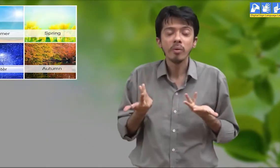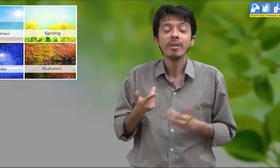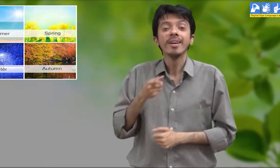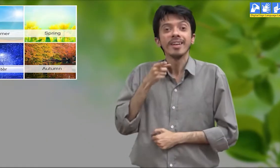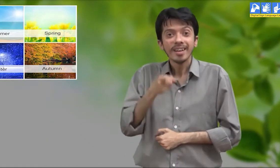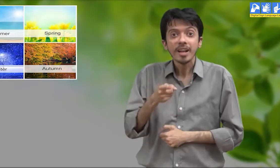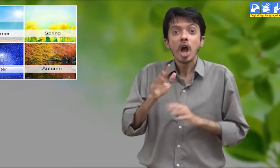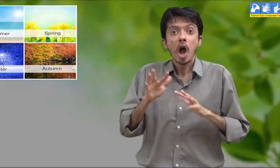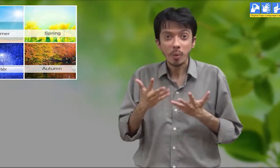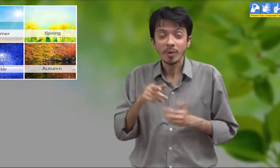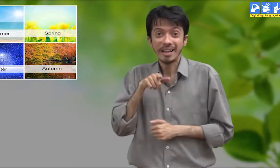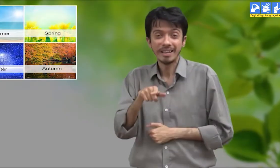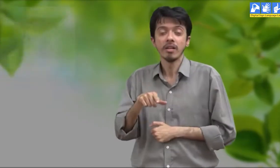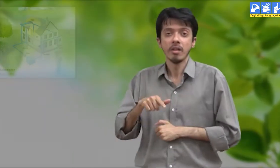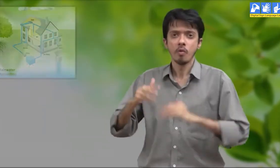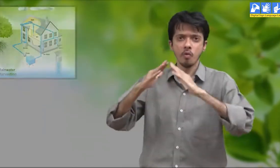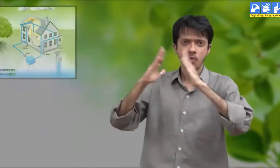To solve this problem we have to save water.